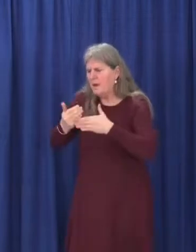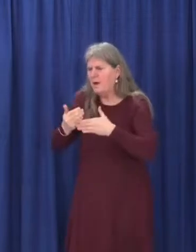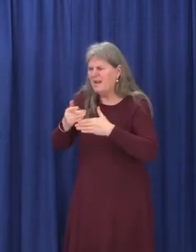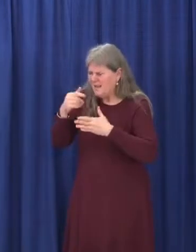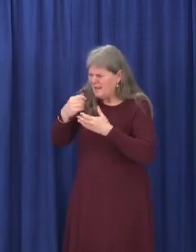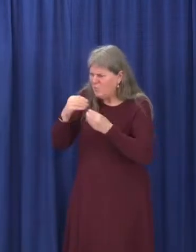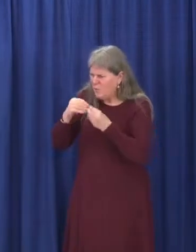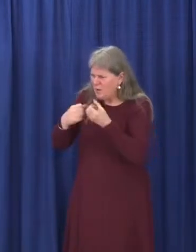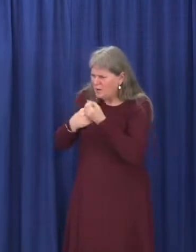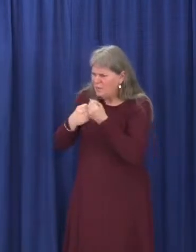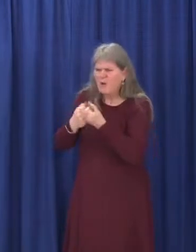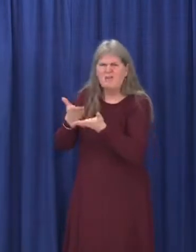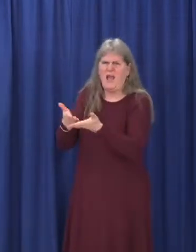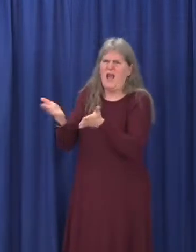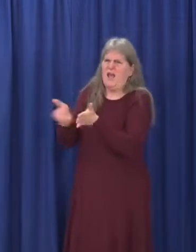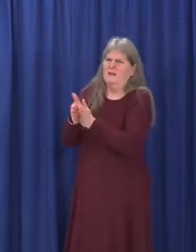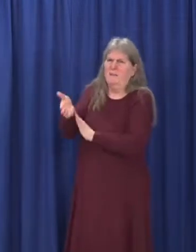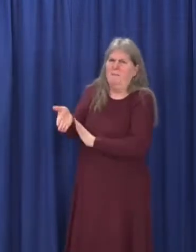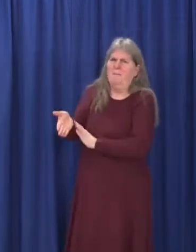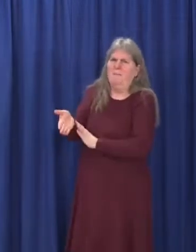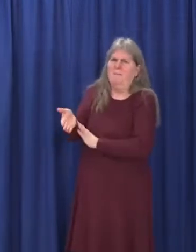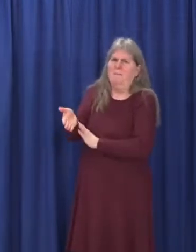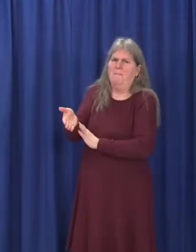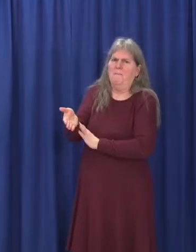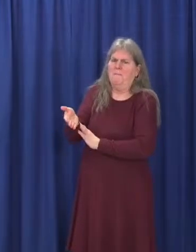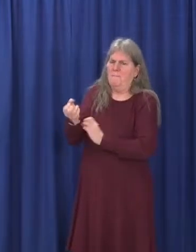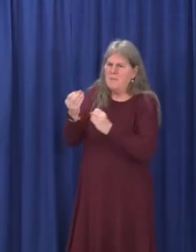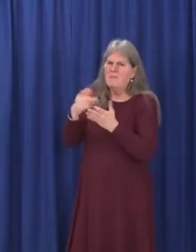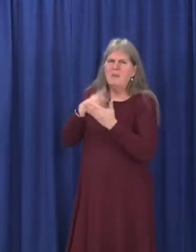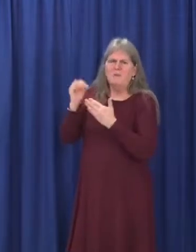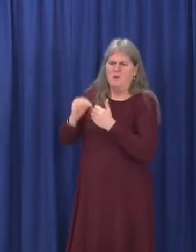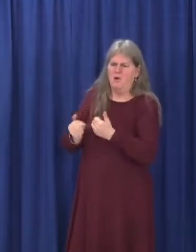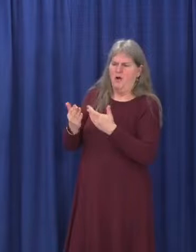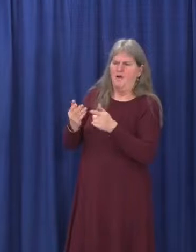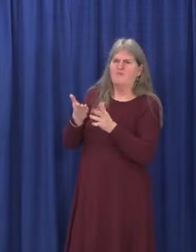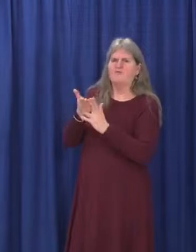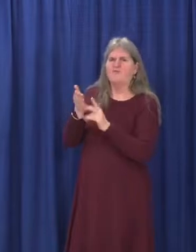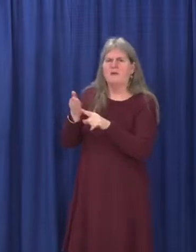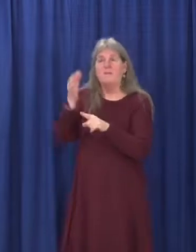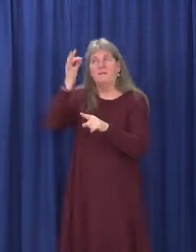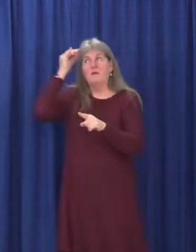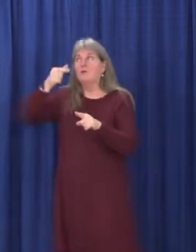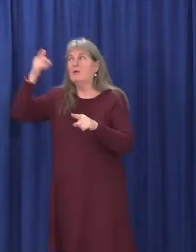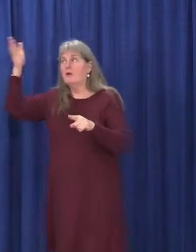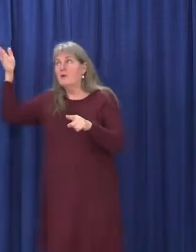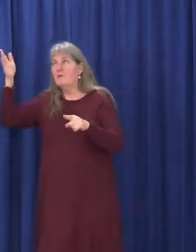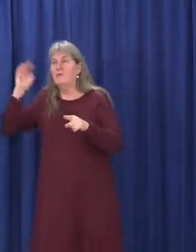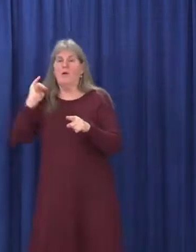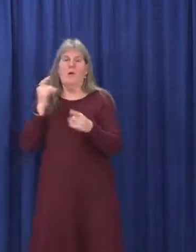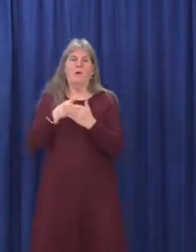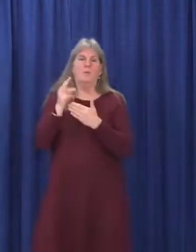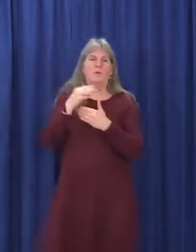to navigate through the multitude of programs that are available from the federal government, or our programs, or what we launched today,